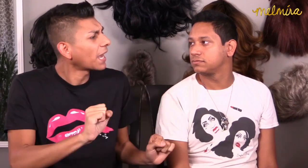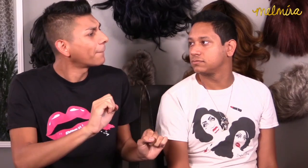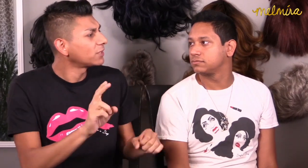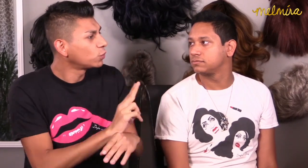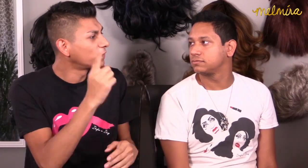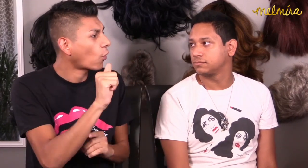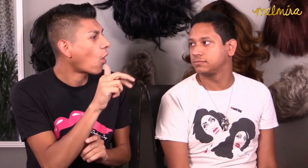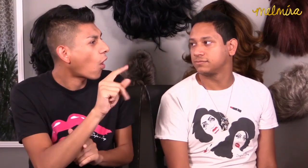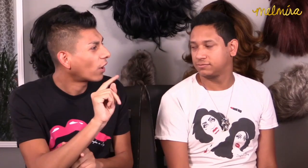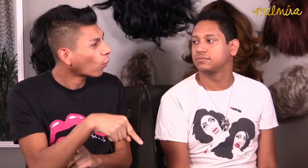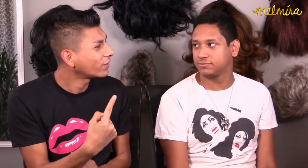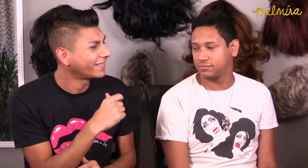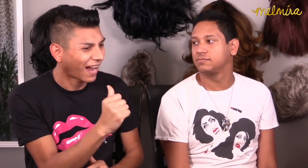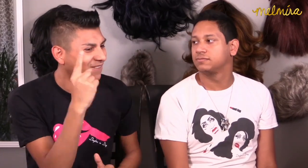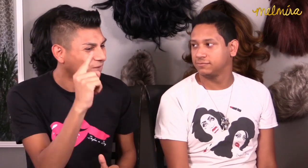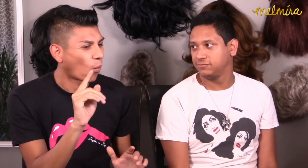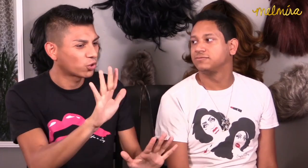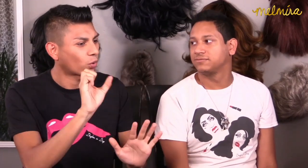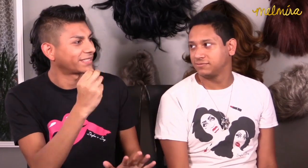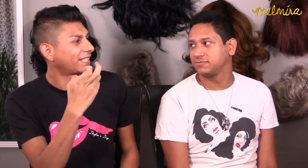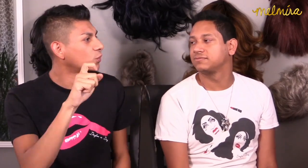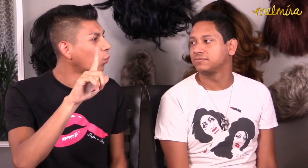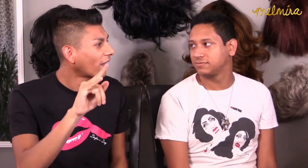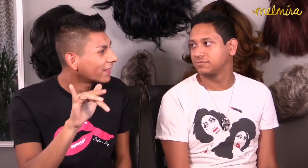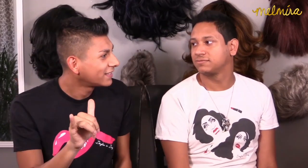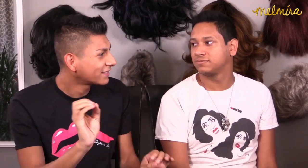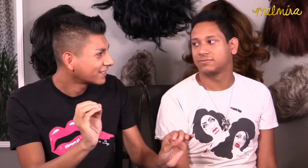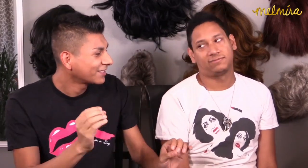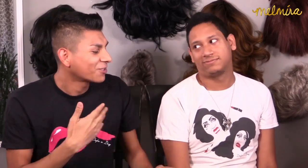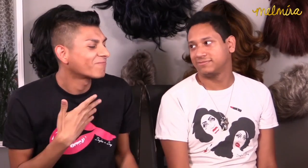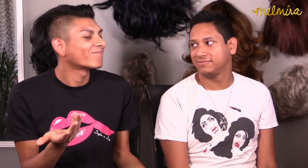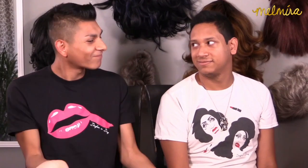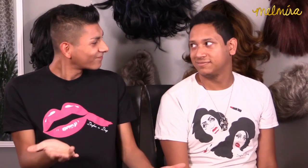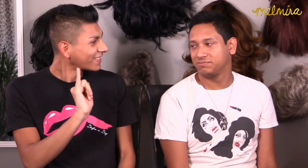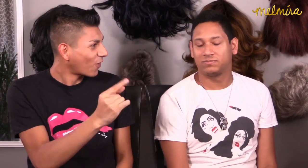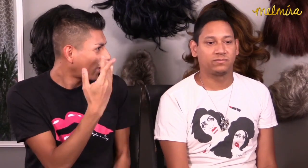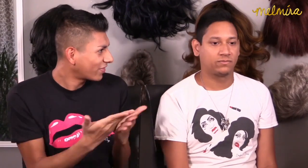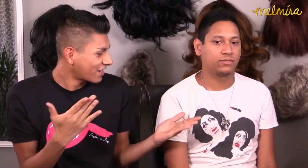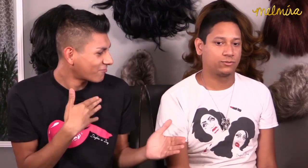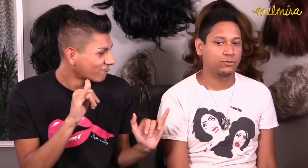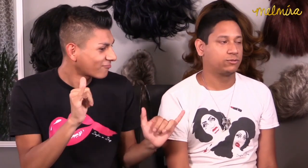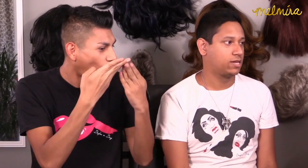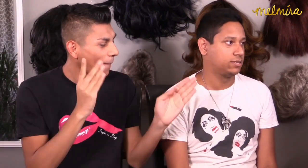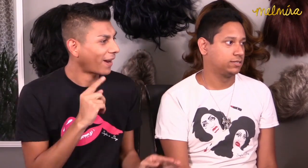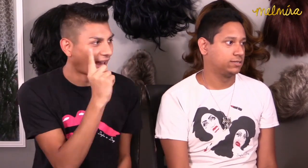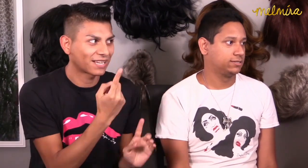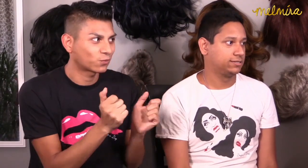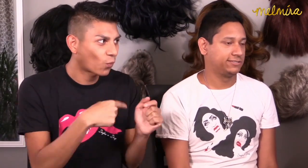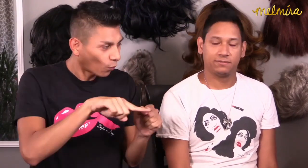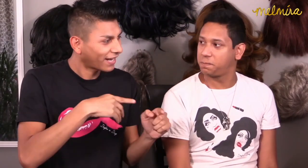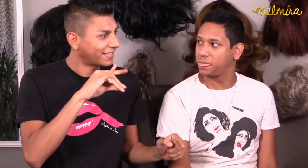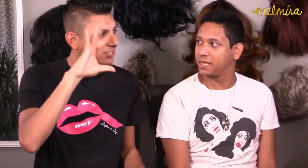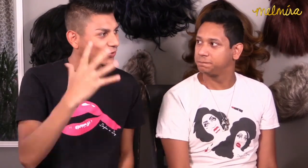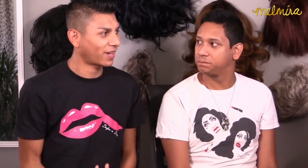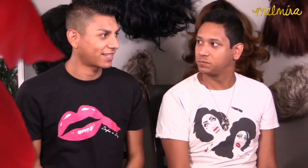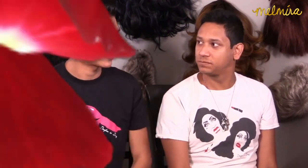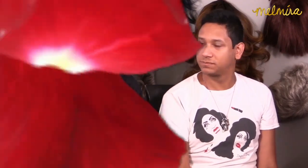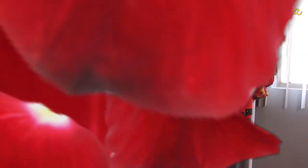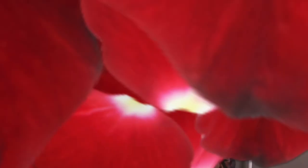changed his perspective, that makeup can be used for art, not for your sexuality. That was one thing, it opens people's eyes.